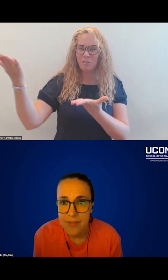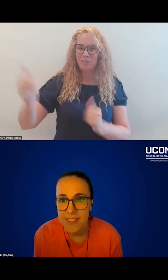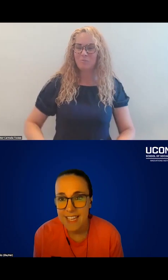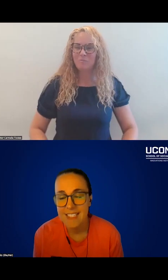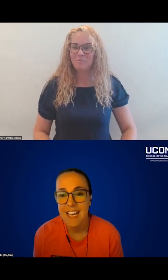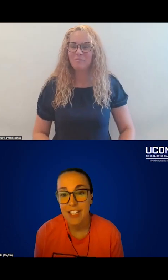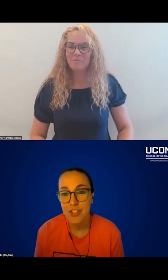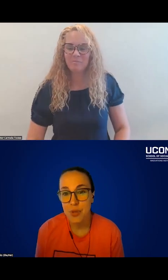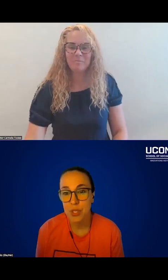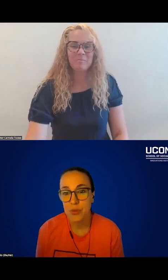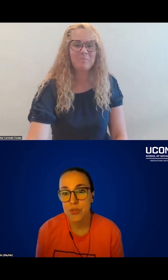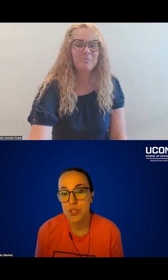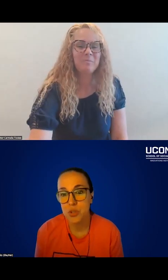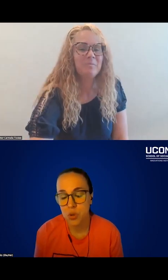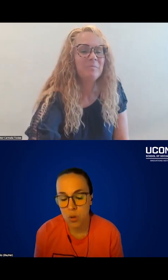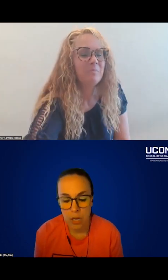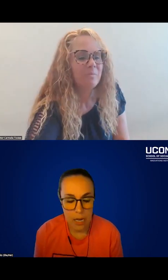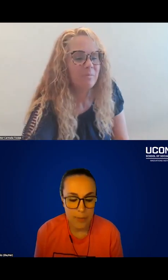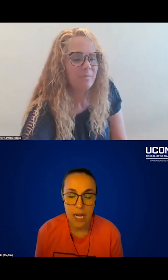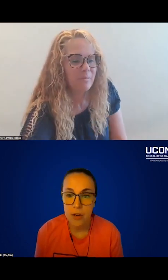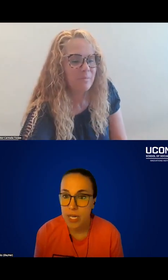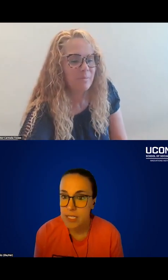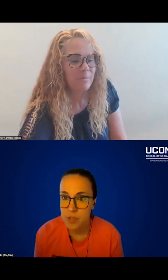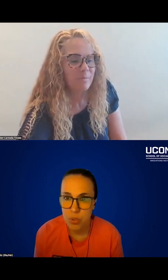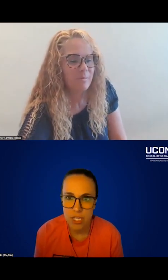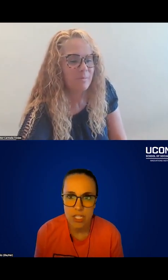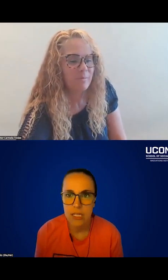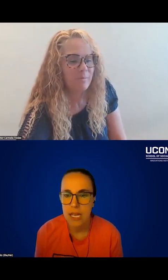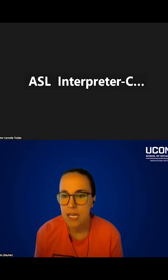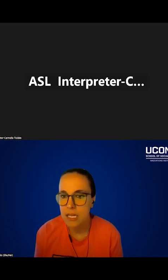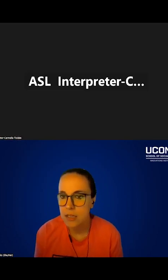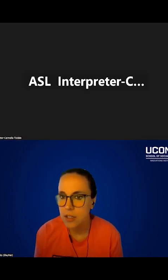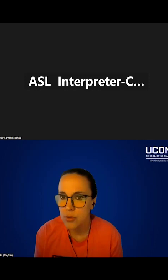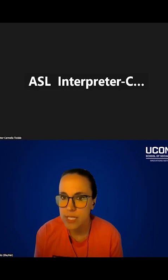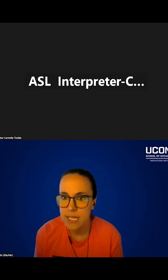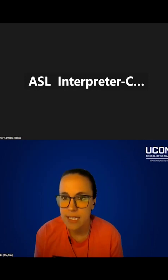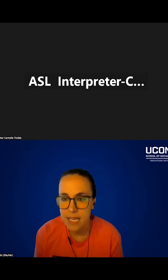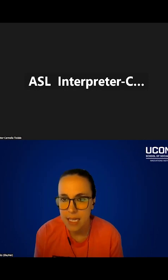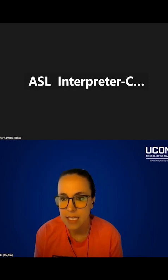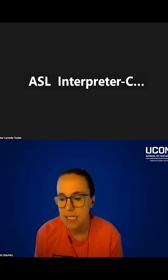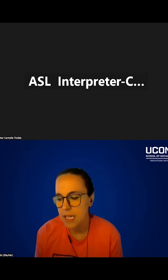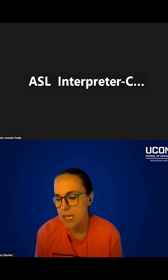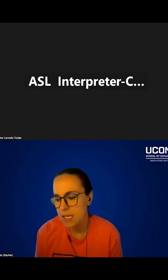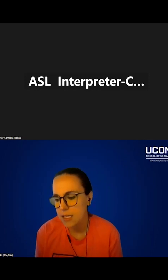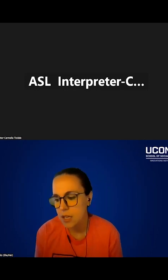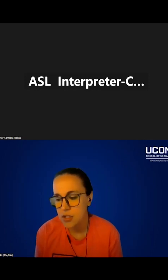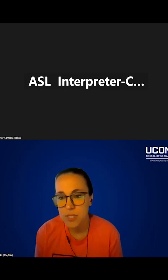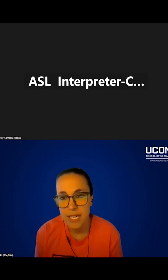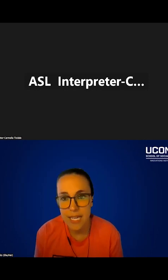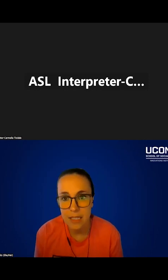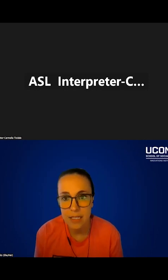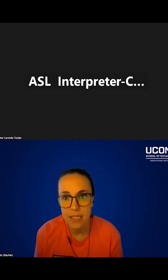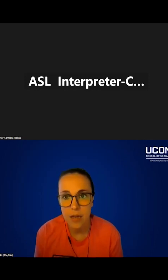OF THINGS THAT CONTRIBUTE TO HIGHER RATES OF DEPRESSION AND INCREASED ANXIETY AND SUICIDALITY